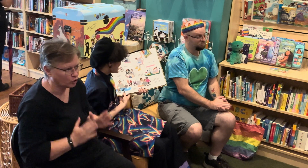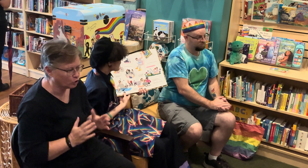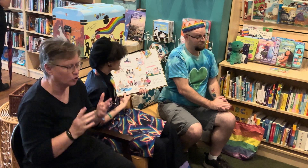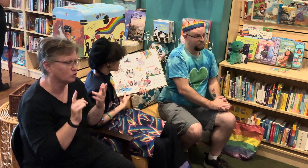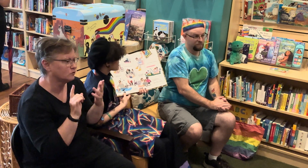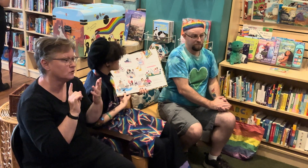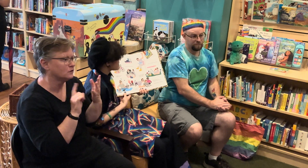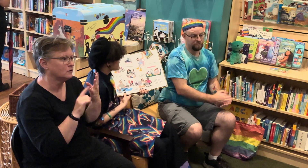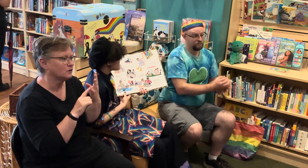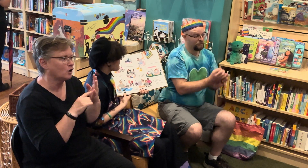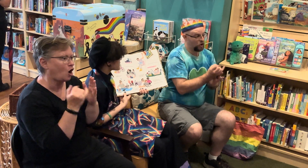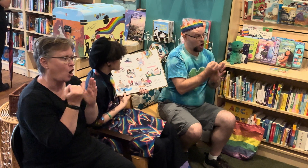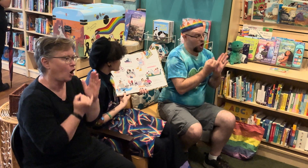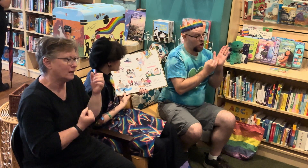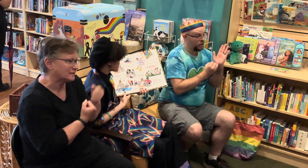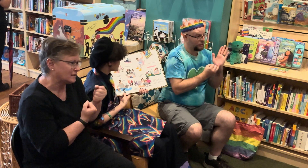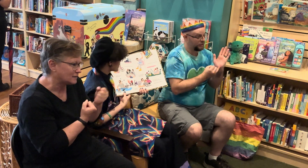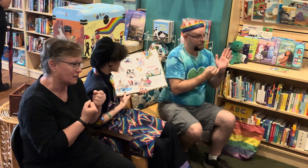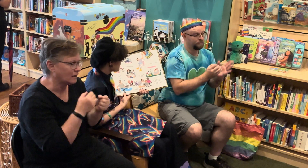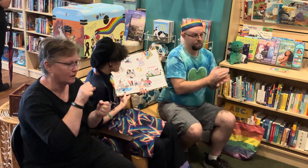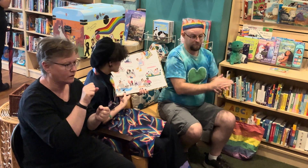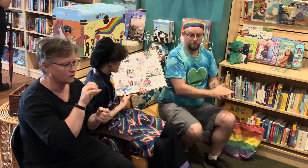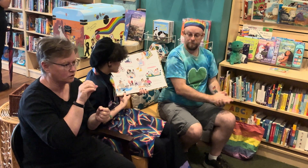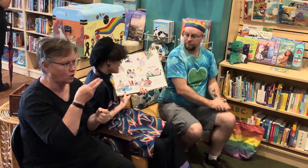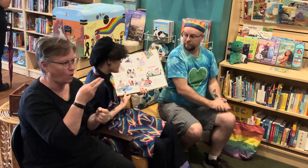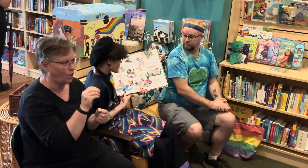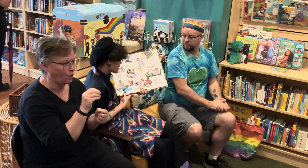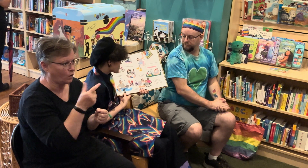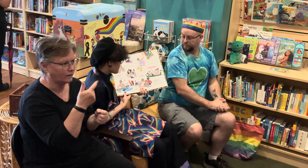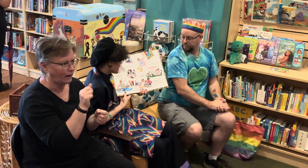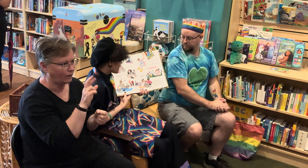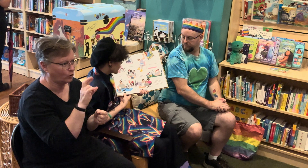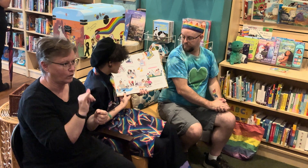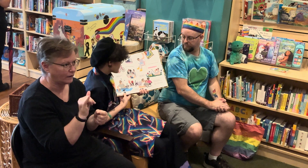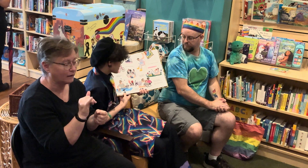and an art assistant at the Soho Gallery. He even got a job picking wild flowers